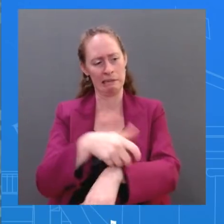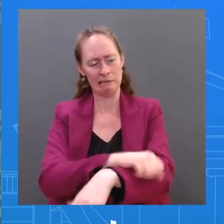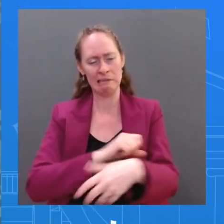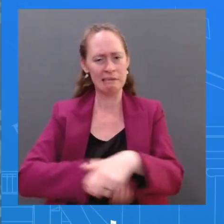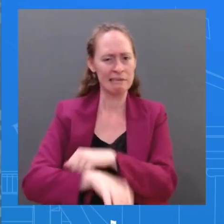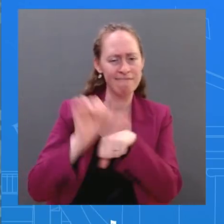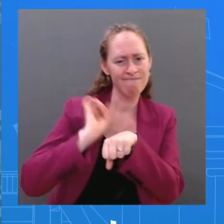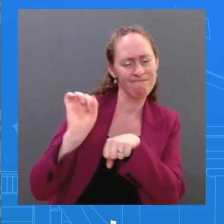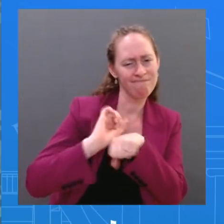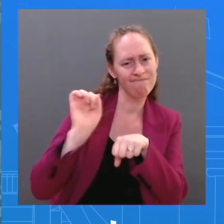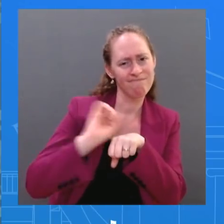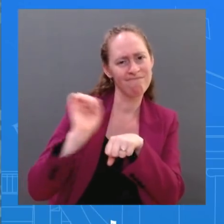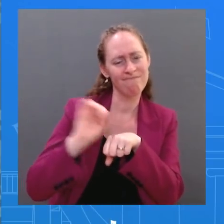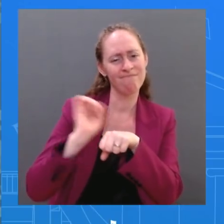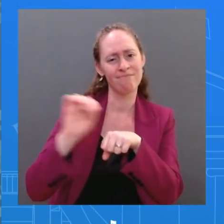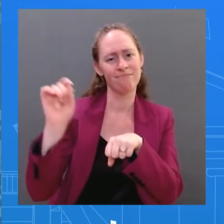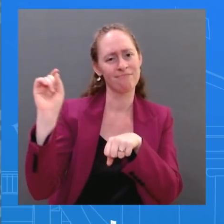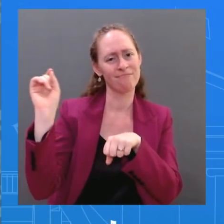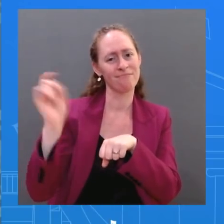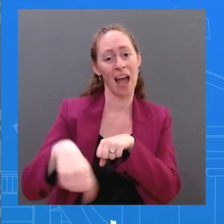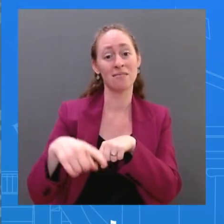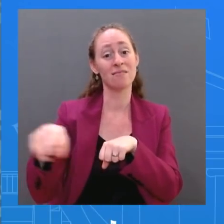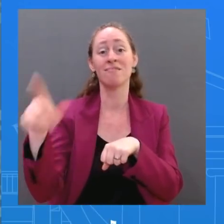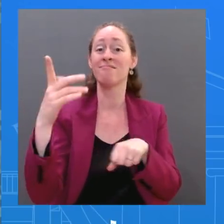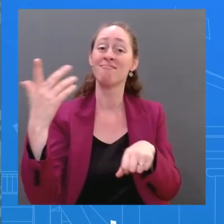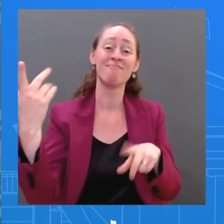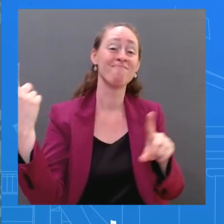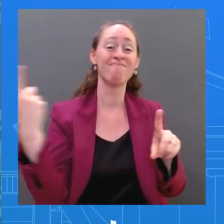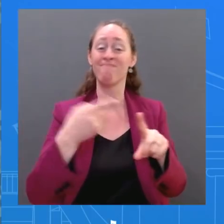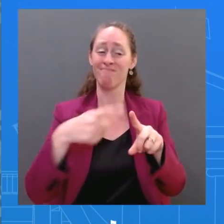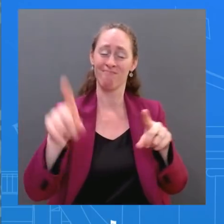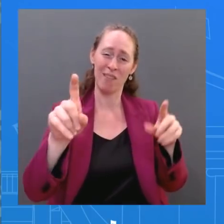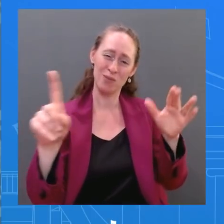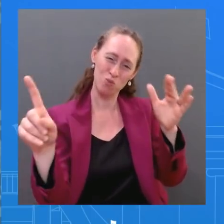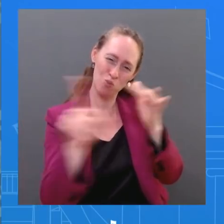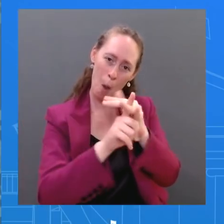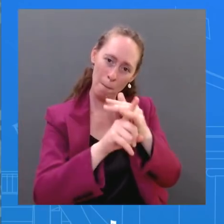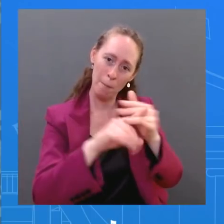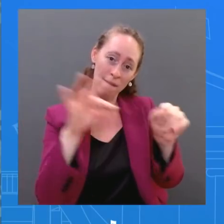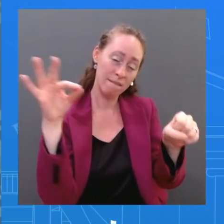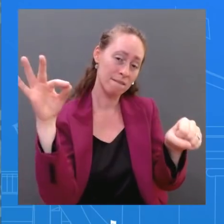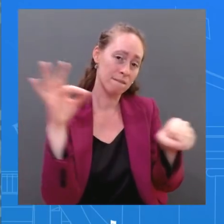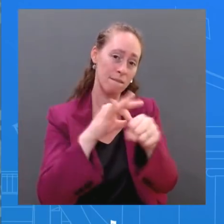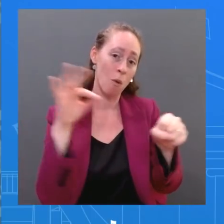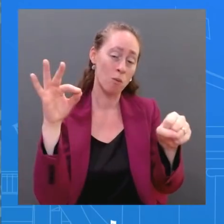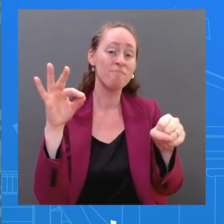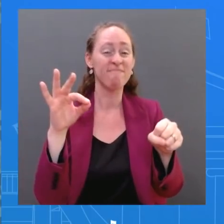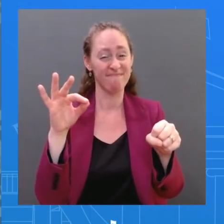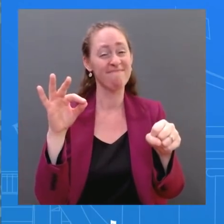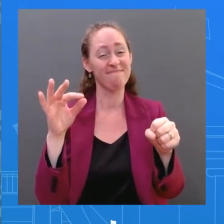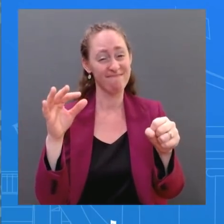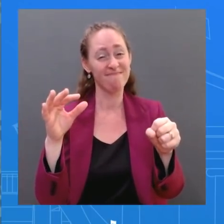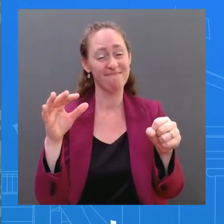That is the way that we are going to be able to -- to fight back in a way that's effective,